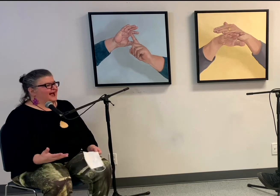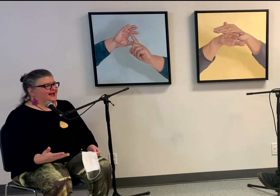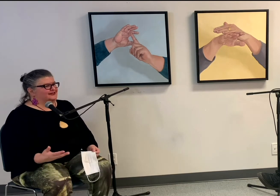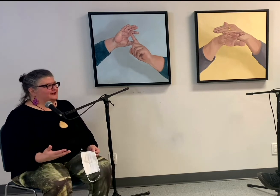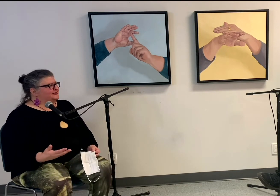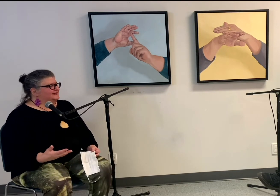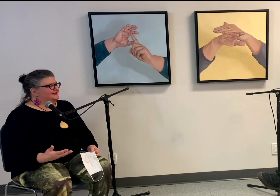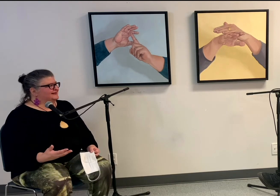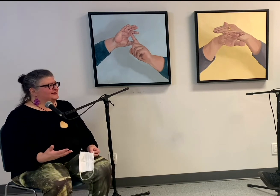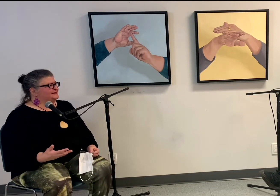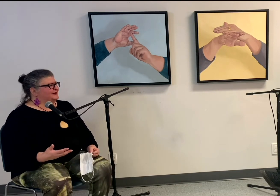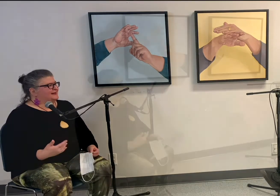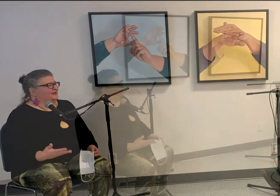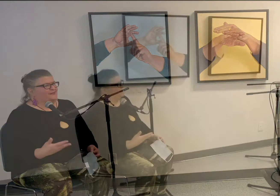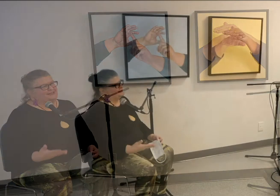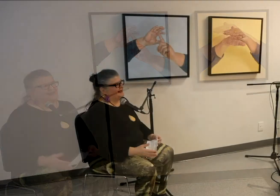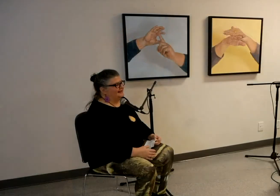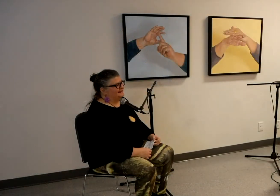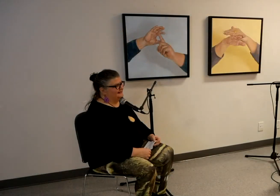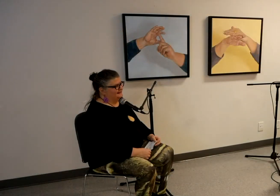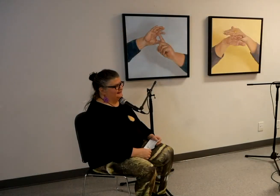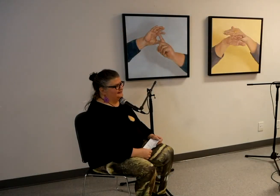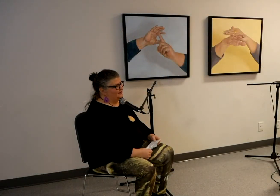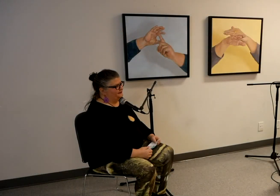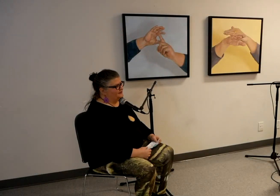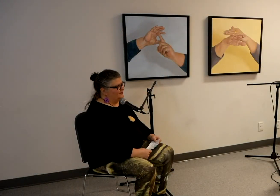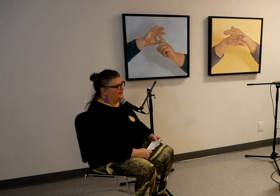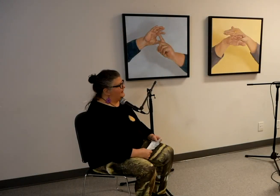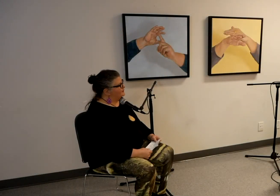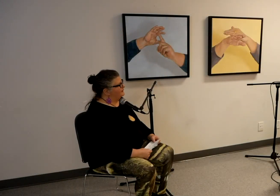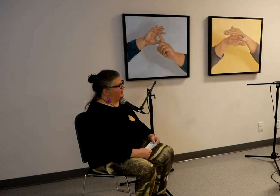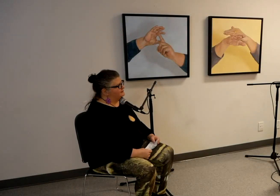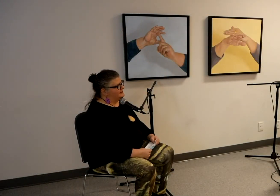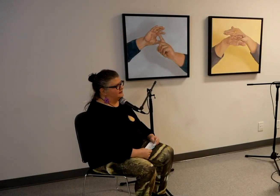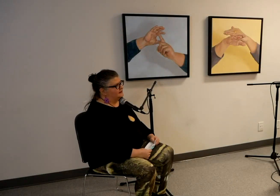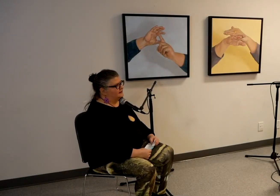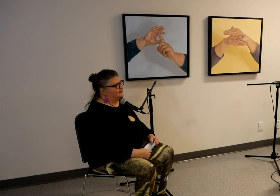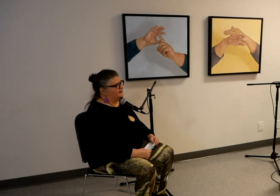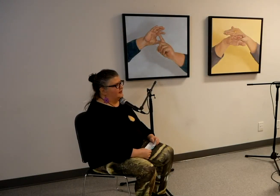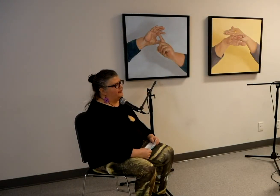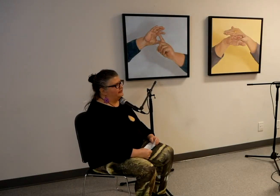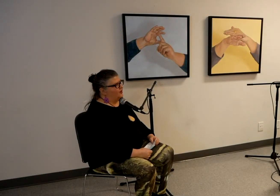I can't answer you, you know? Because I don't know what you're saying so, so yeah meaning I think that